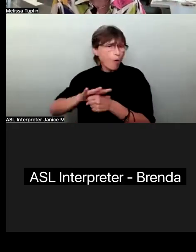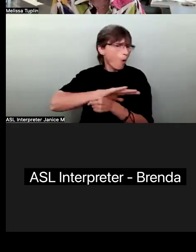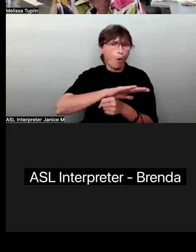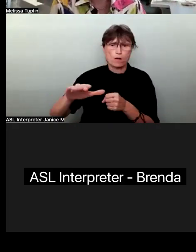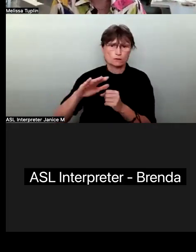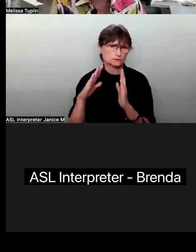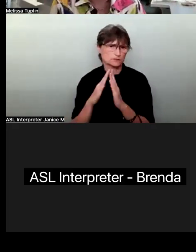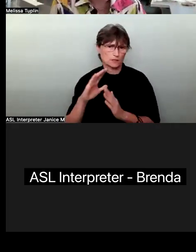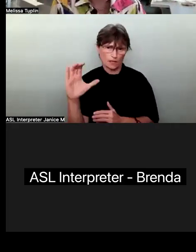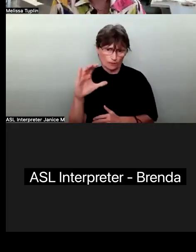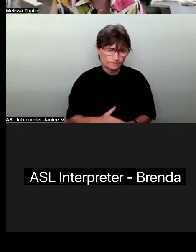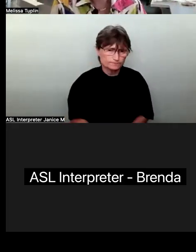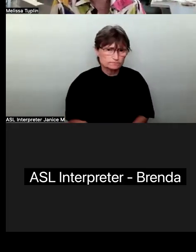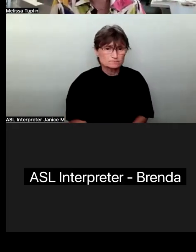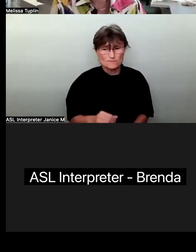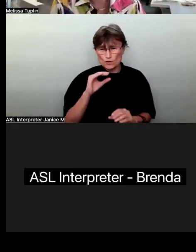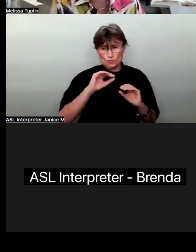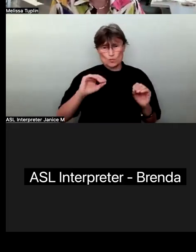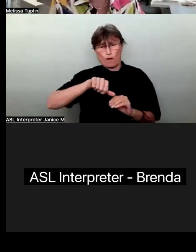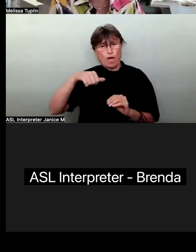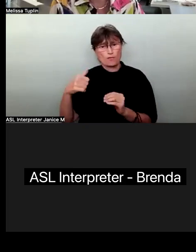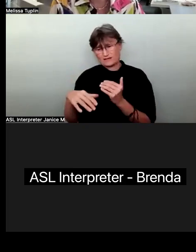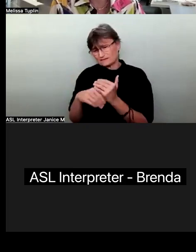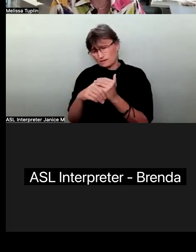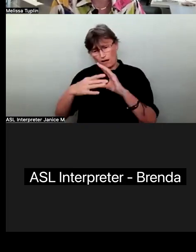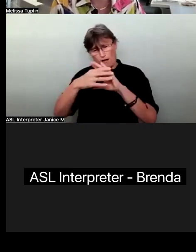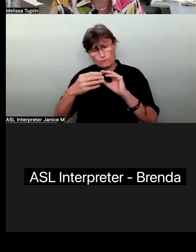There is no additional section to speak to or make a case for either